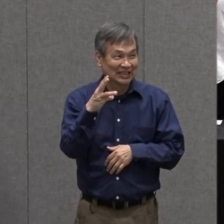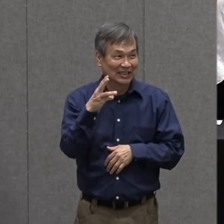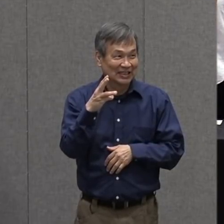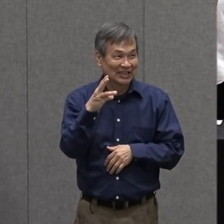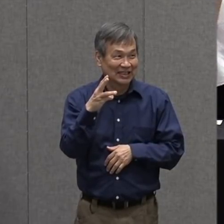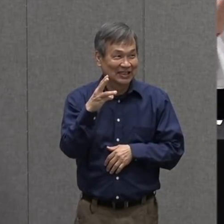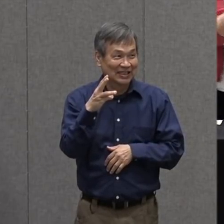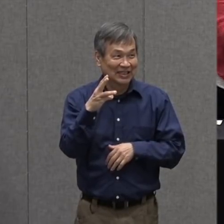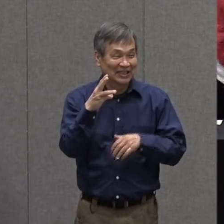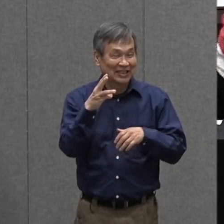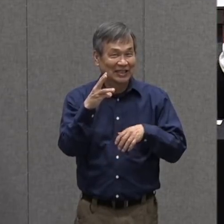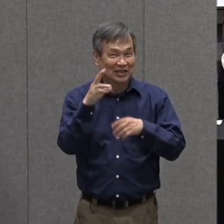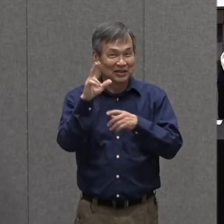16 plus three is 19.